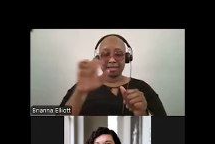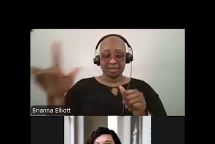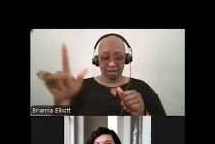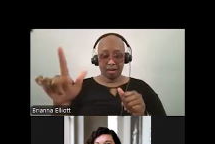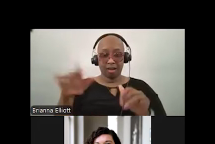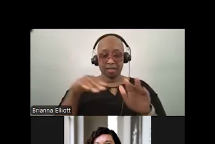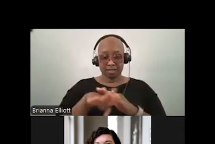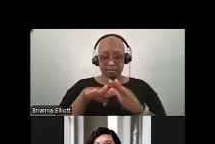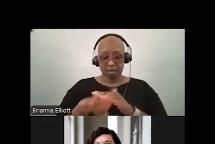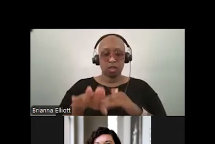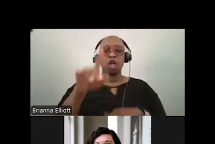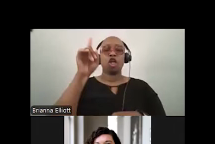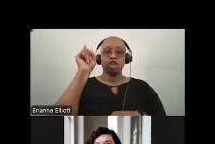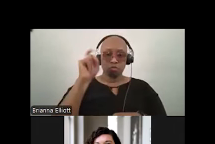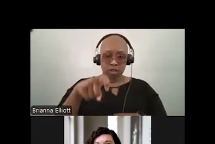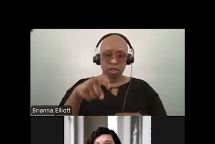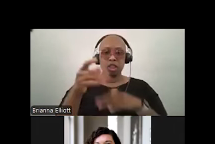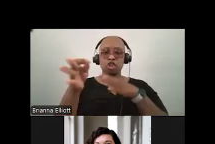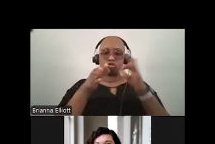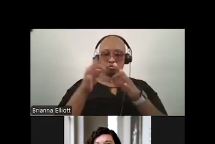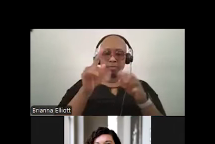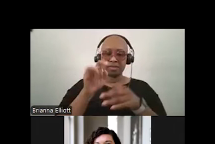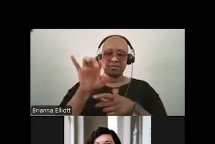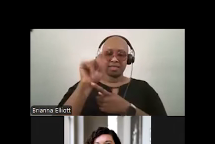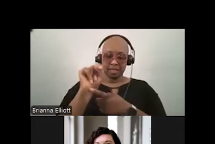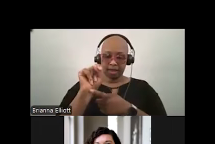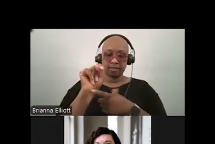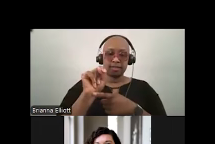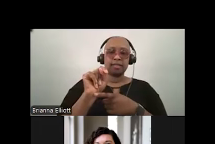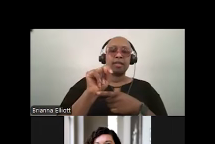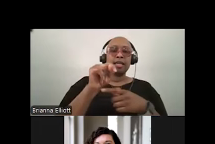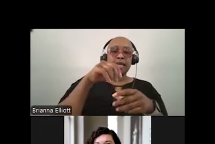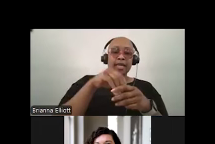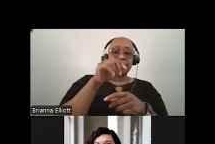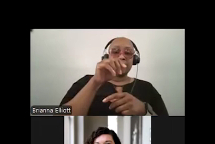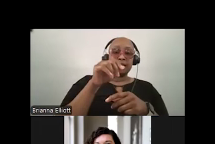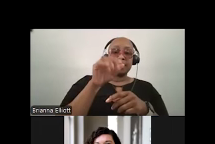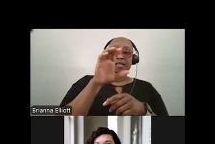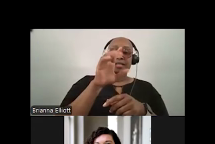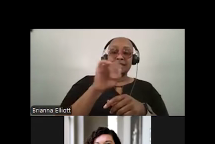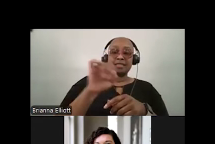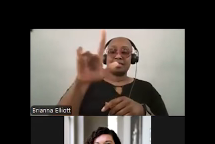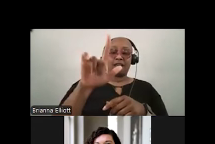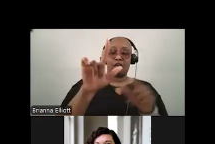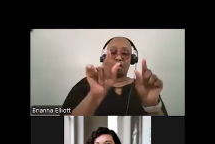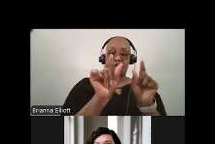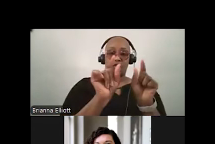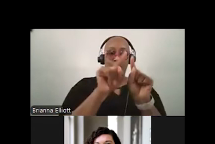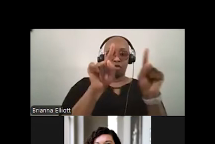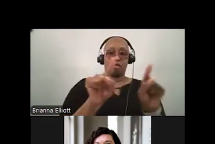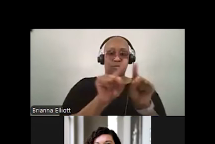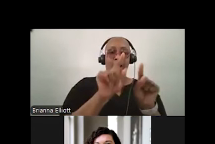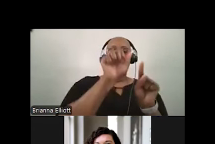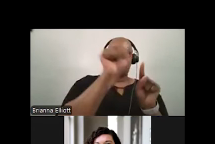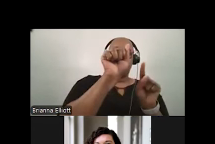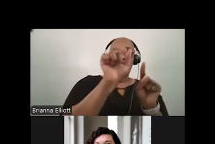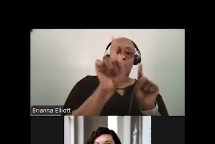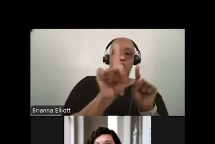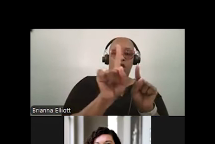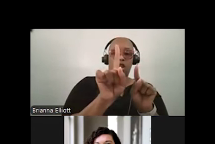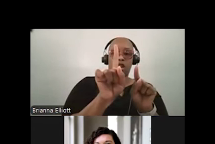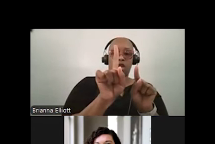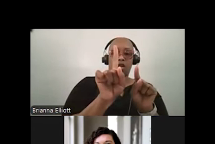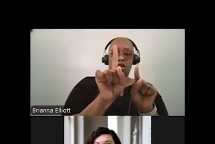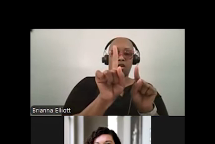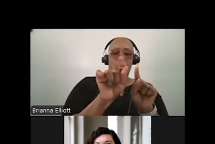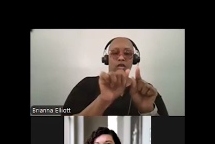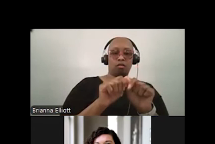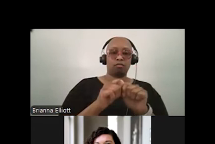descriptive text in cell A1 that describes what's on that sheet. So this will just put as summary